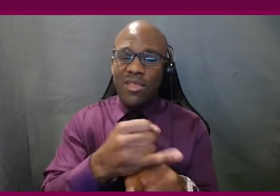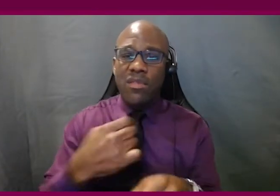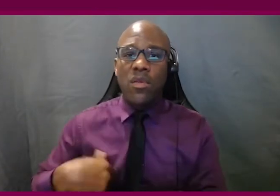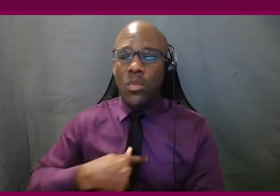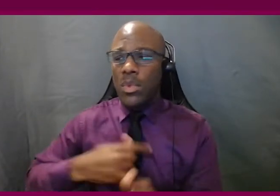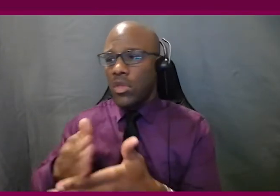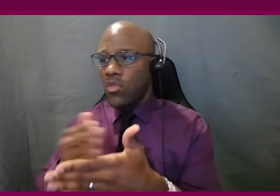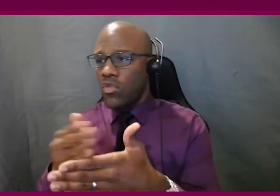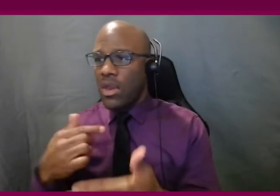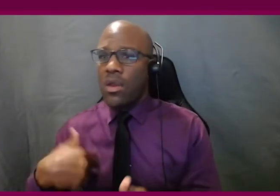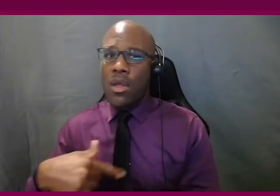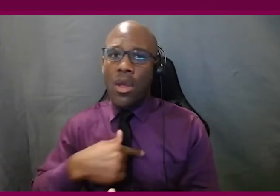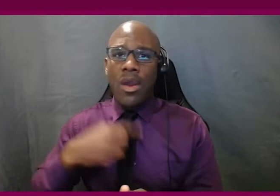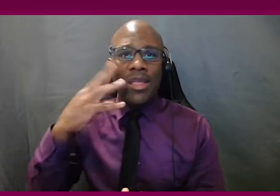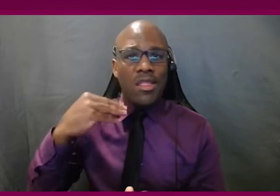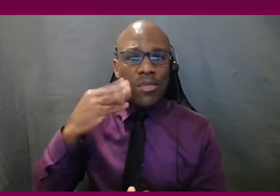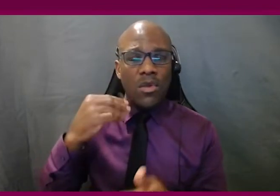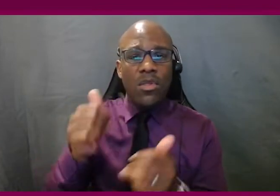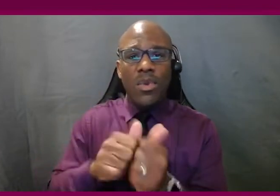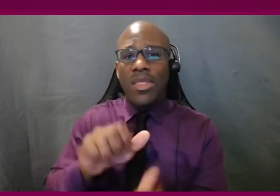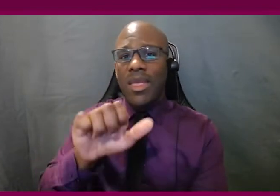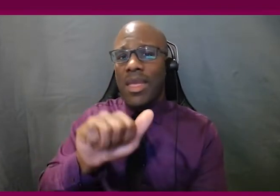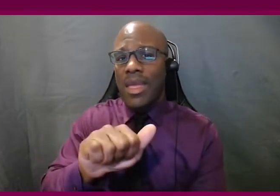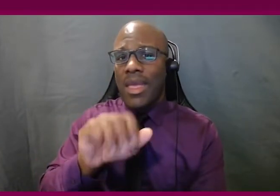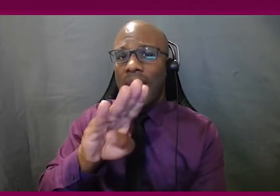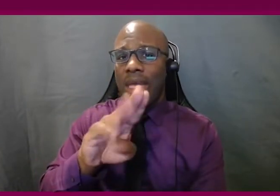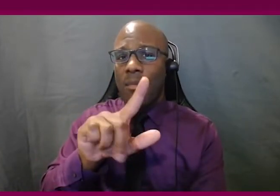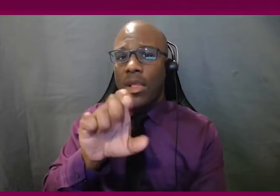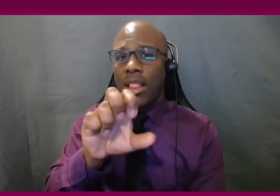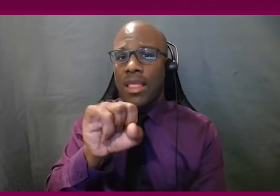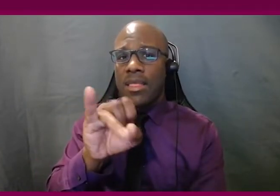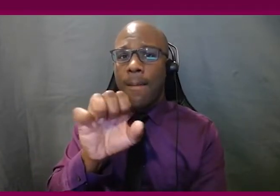that a lot of the experiences I was having, that they were having the exact same things